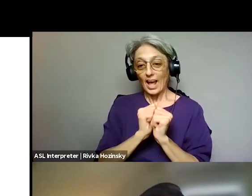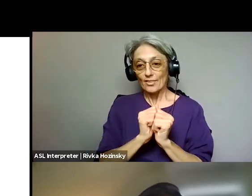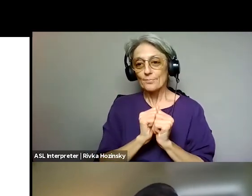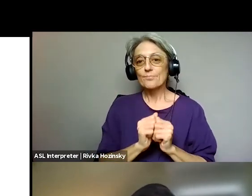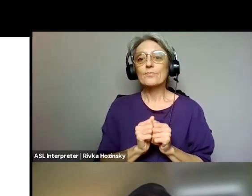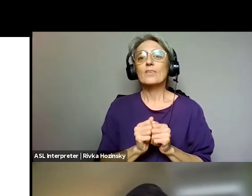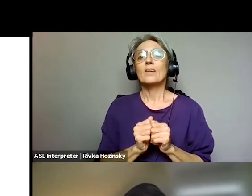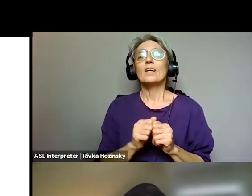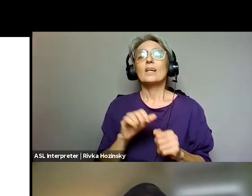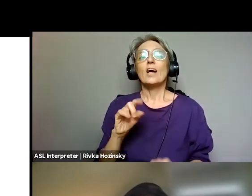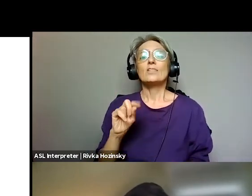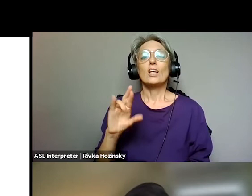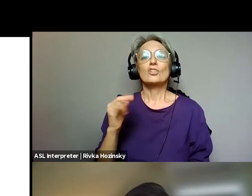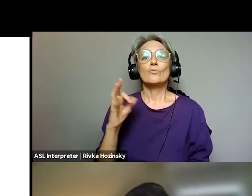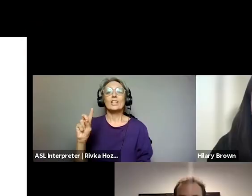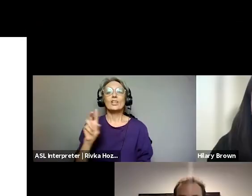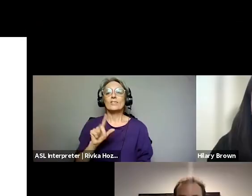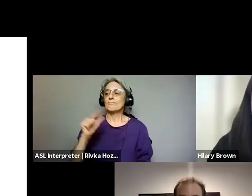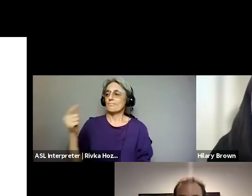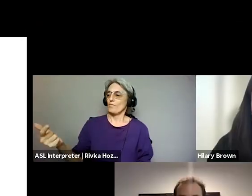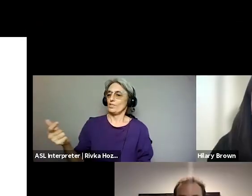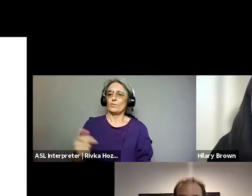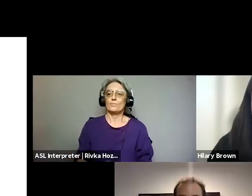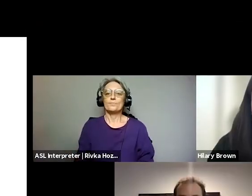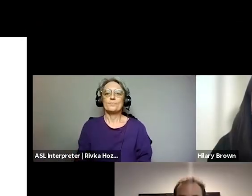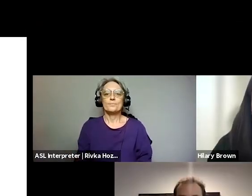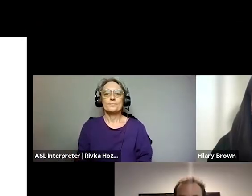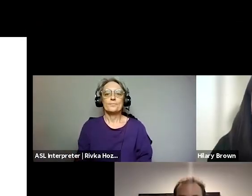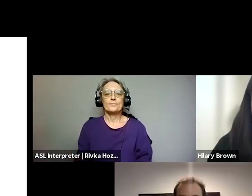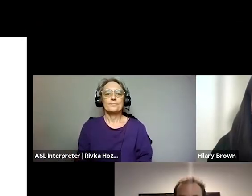this virtual mic over to you. >> [DR. AMANDA REICHARD:]